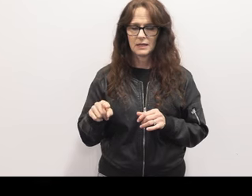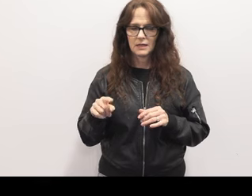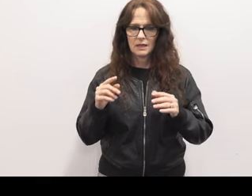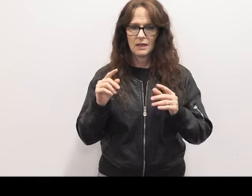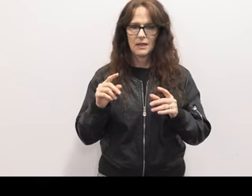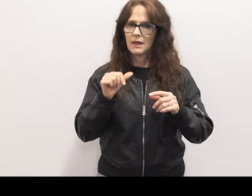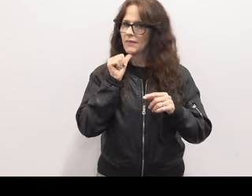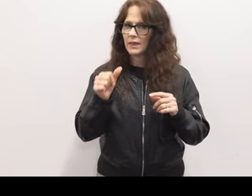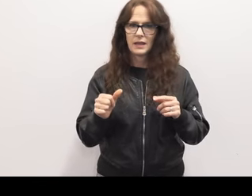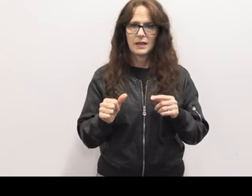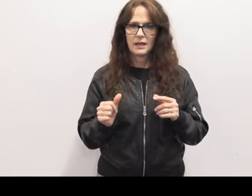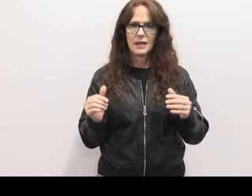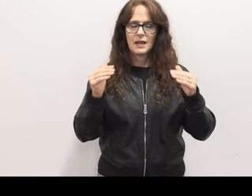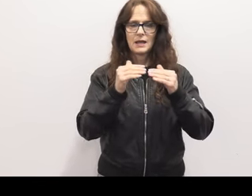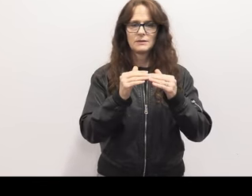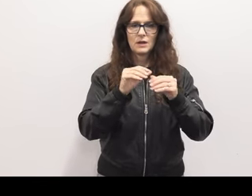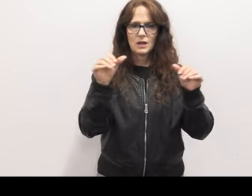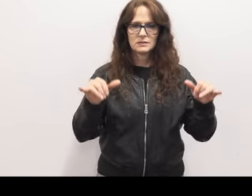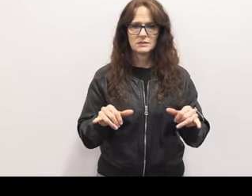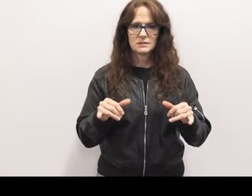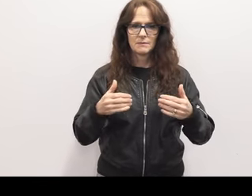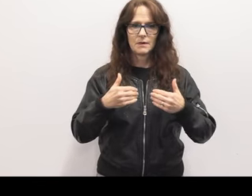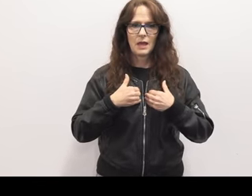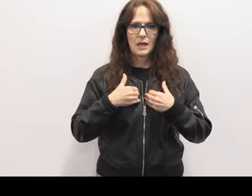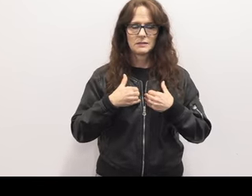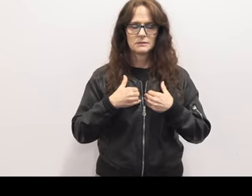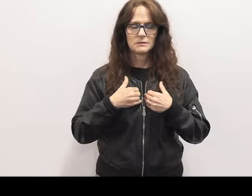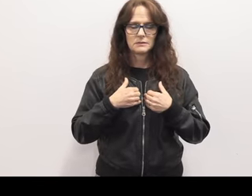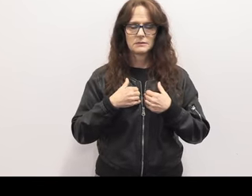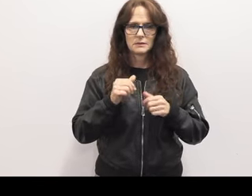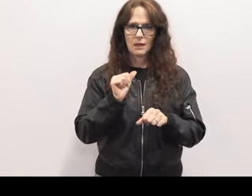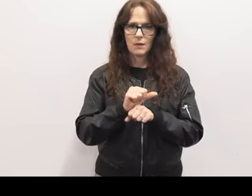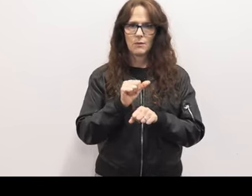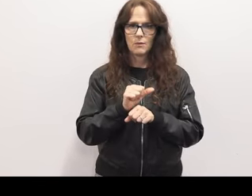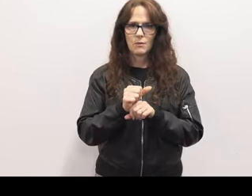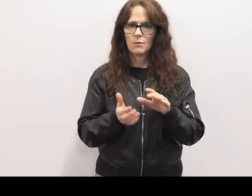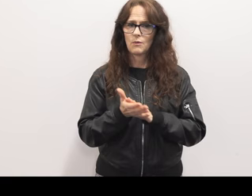that our system has operated under for many of yours.